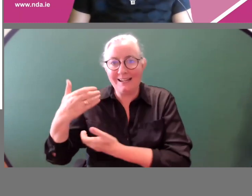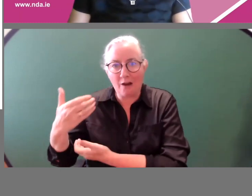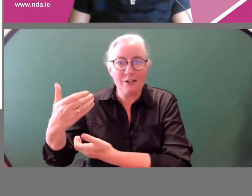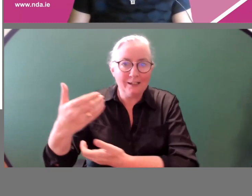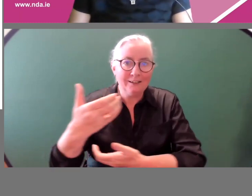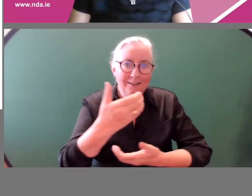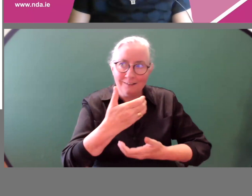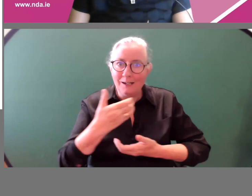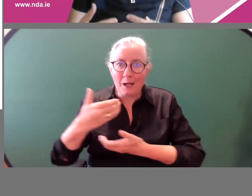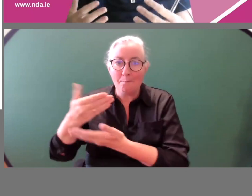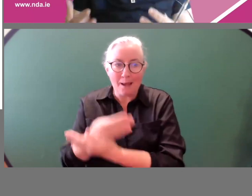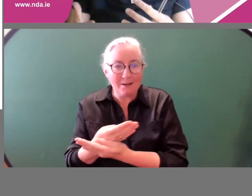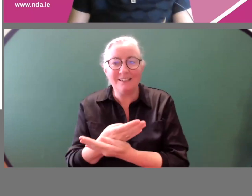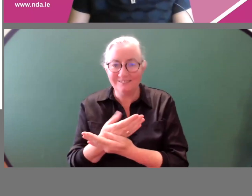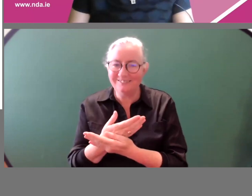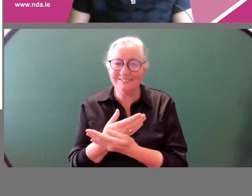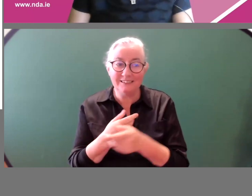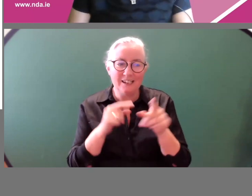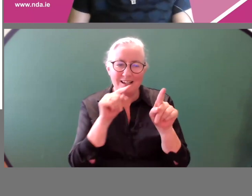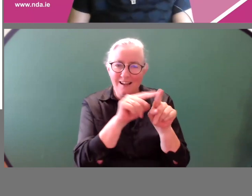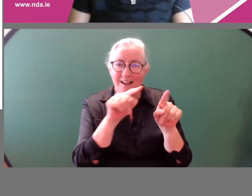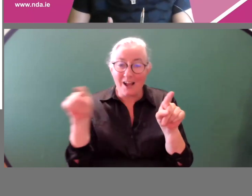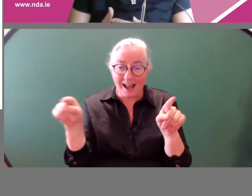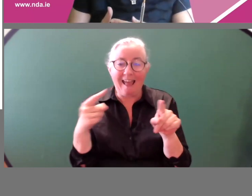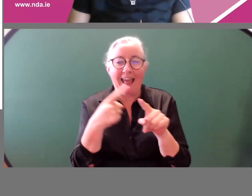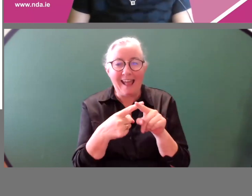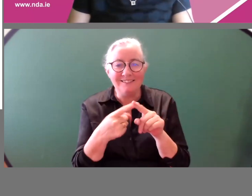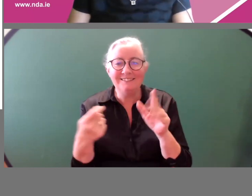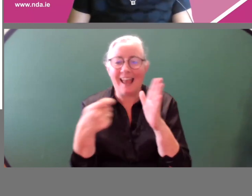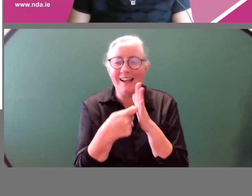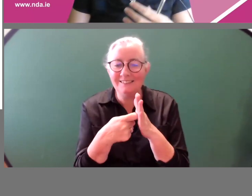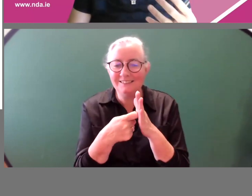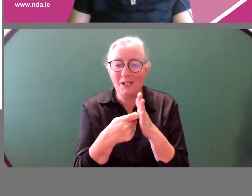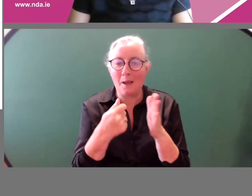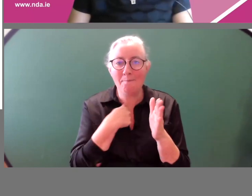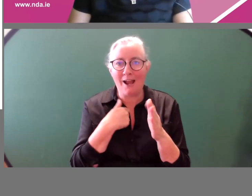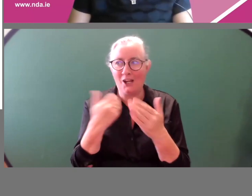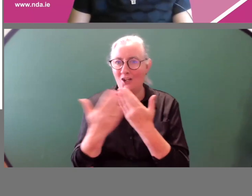parts of the day I am always tempted to add in my teenage children who are walking around with